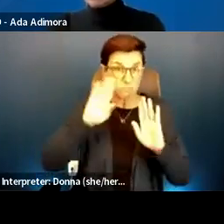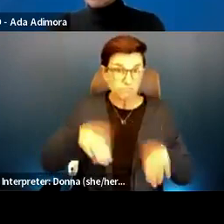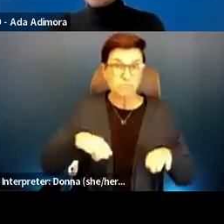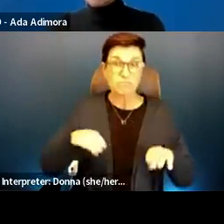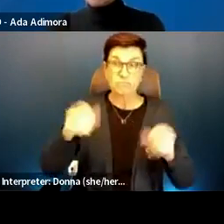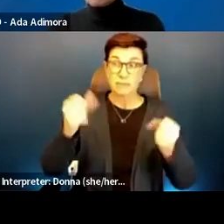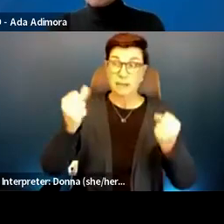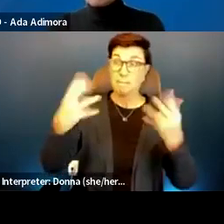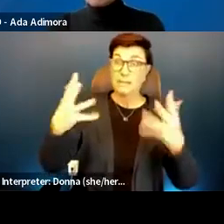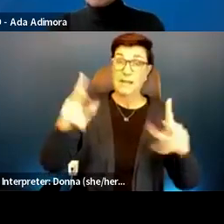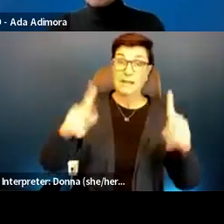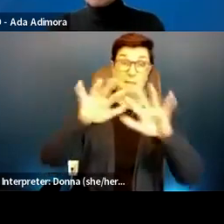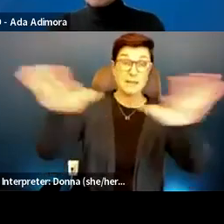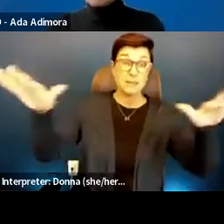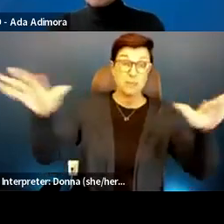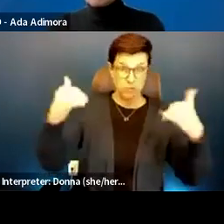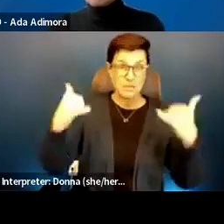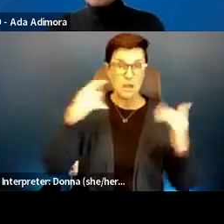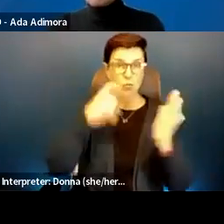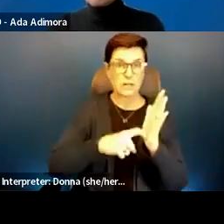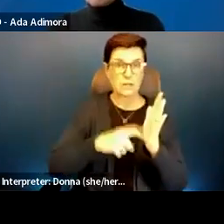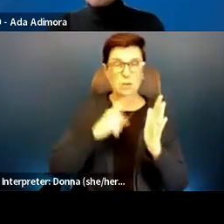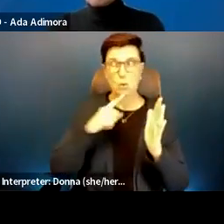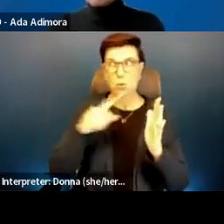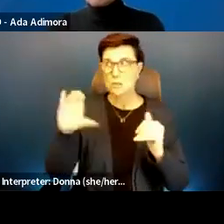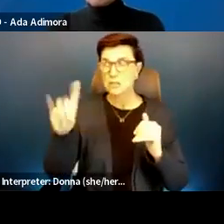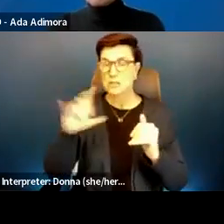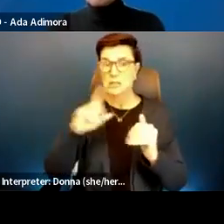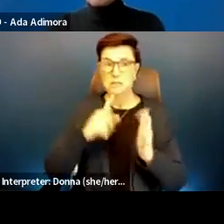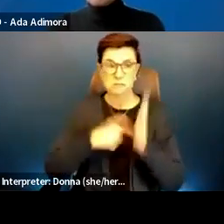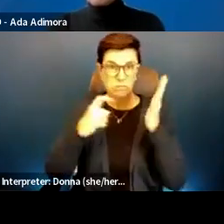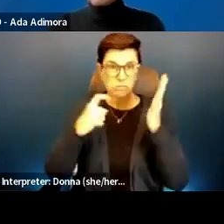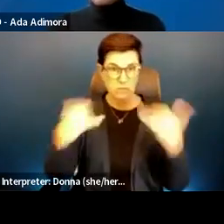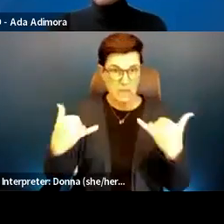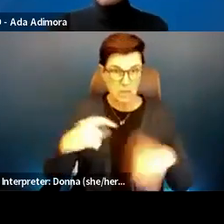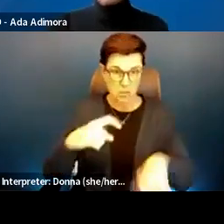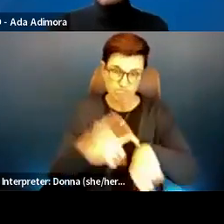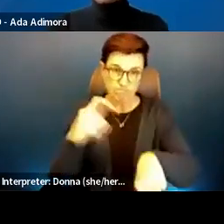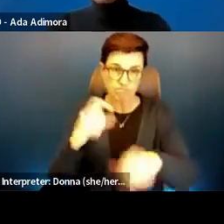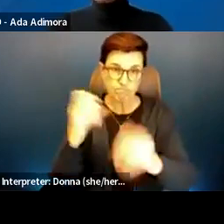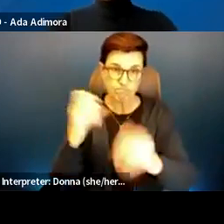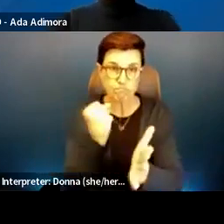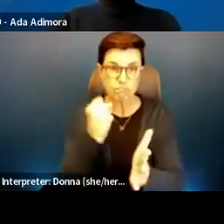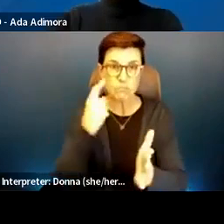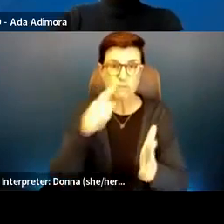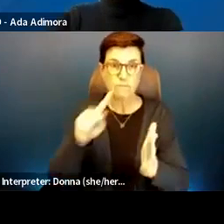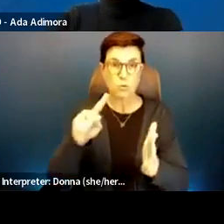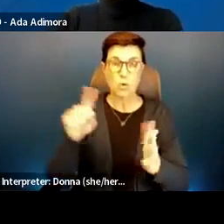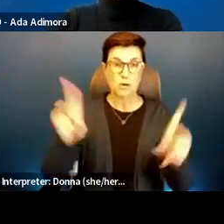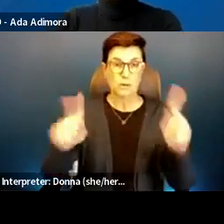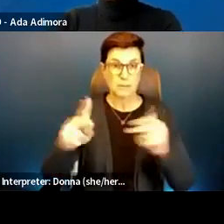that this is a critical need for CDC to do this, this is the time to get those investments. And so I just wanted to say this,